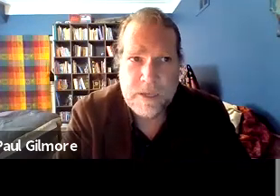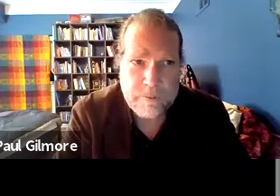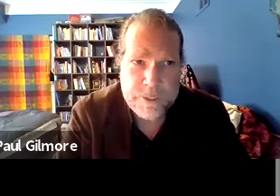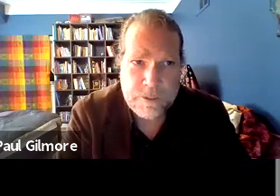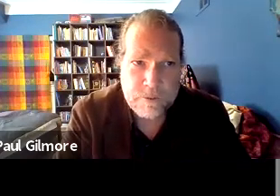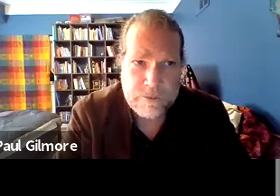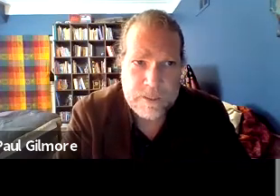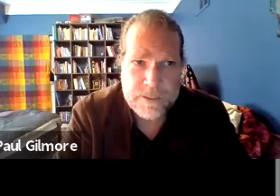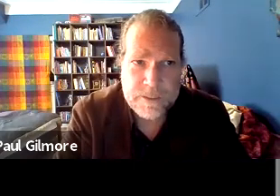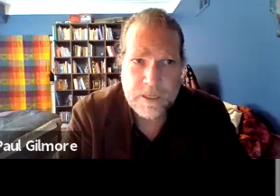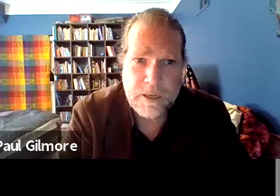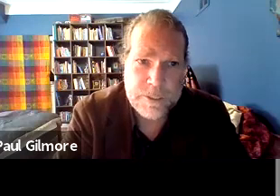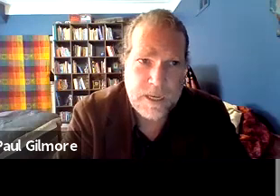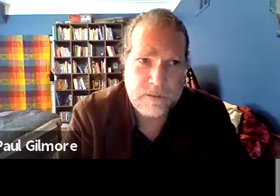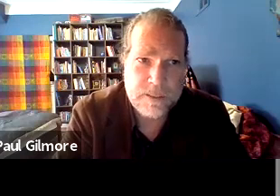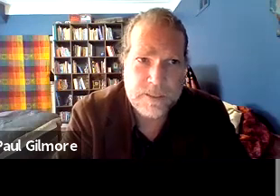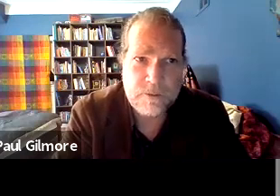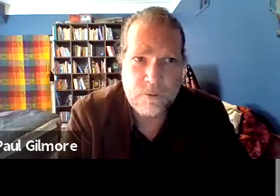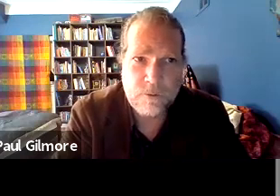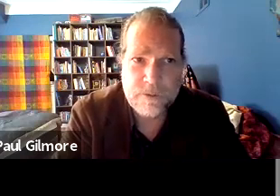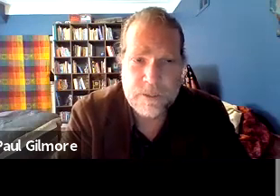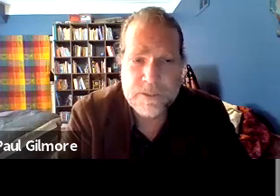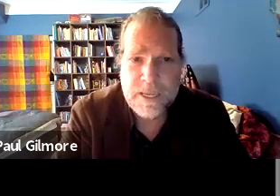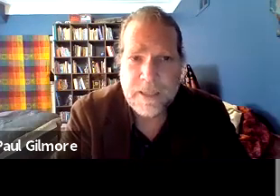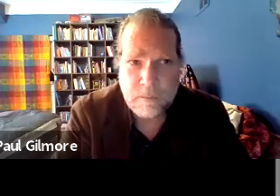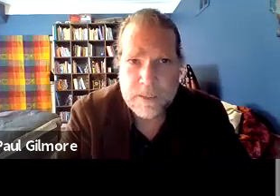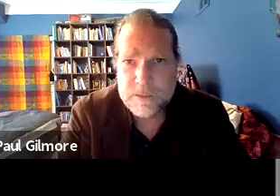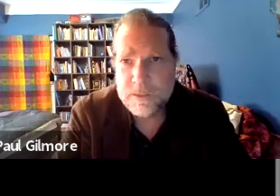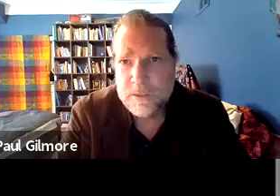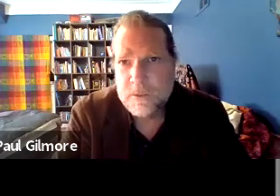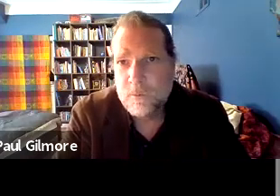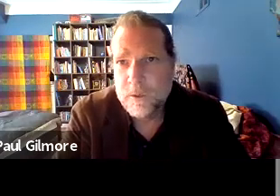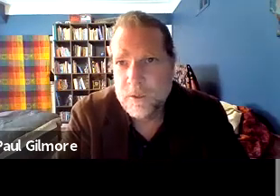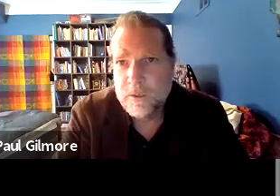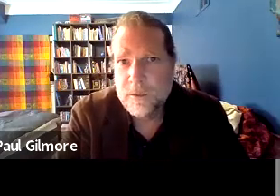the Irish and the Northeast, Irish Catholics in the northeast, and the republicans were